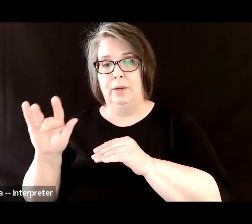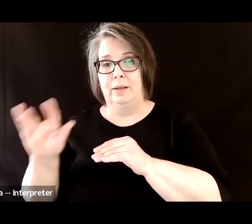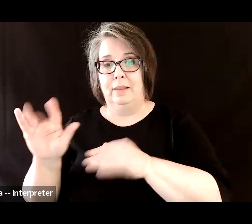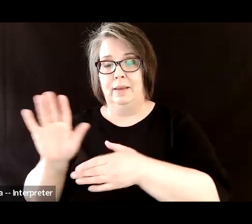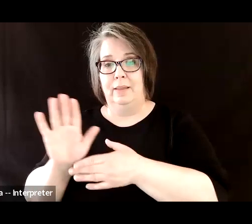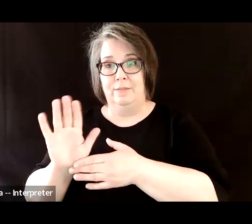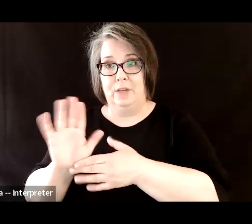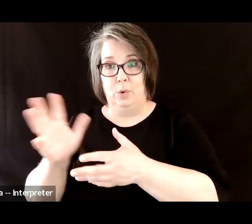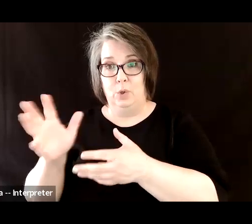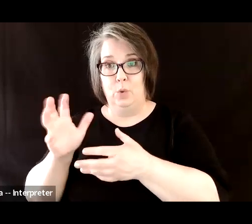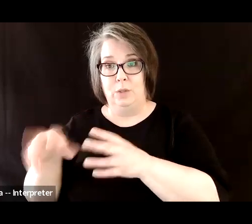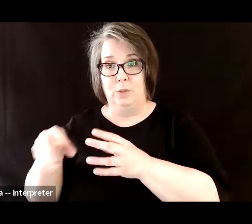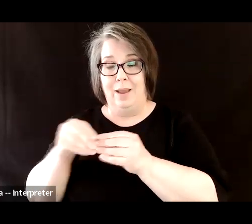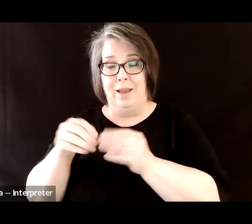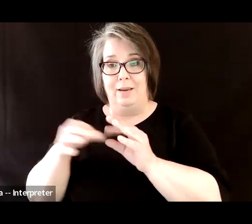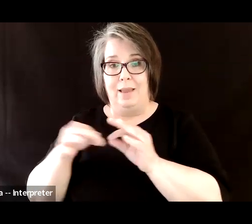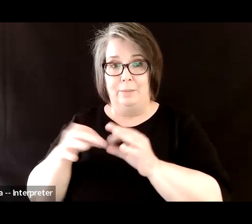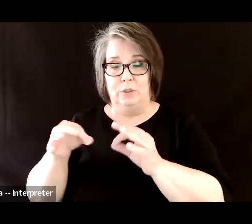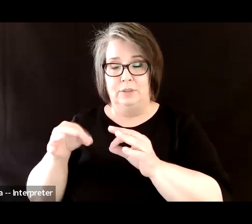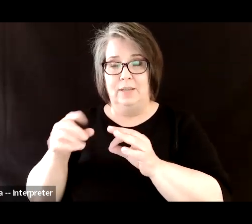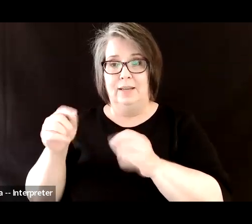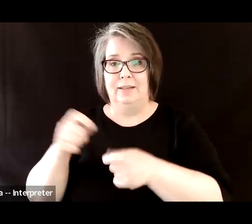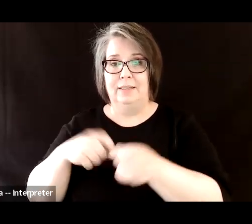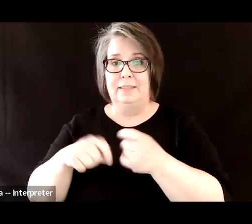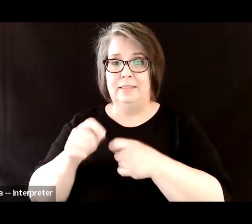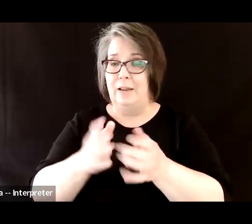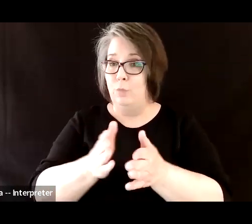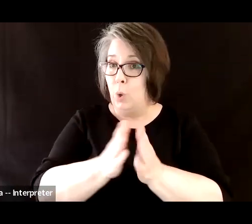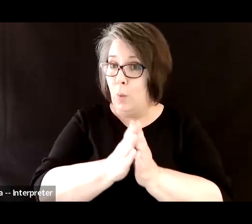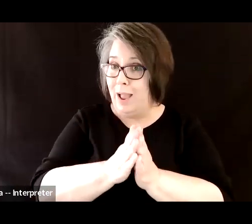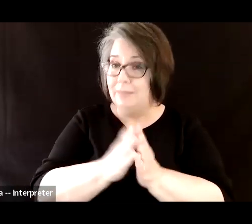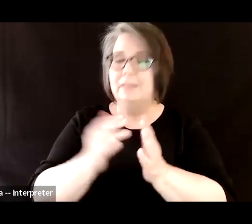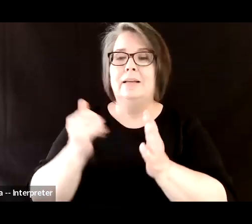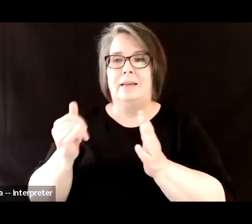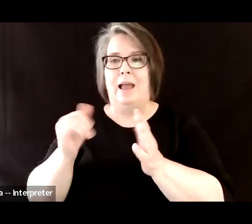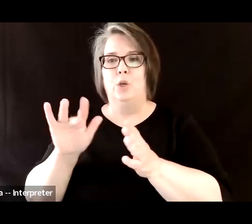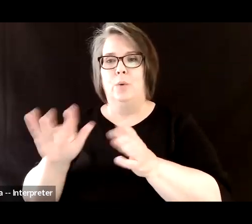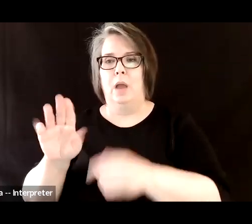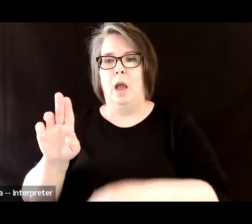that you want to add captions to and instead of the request option, you would just click upload.